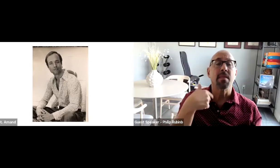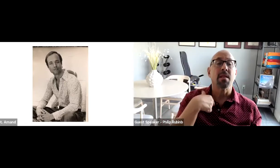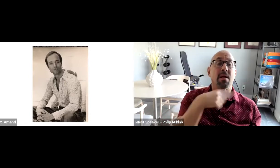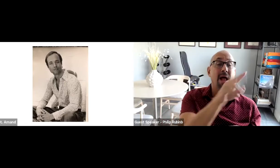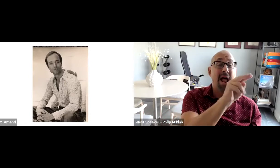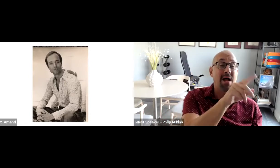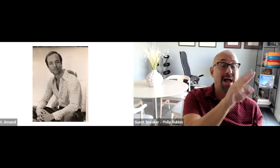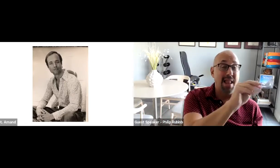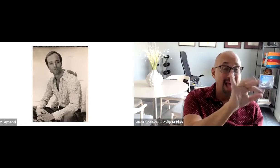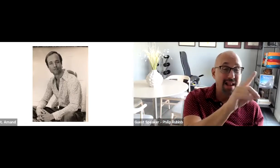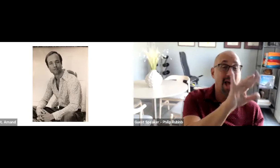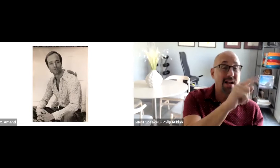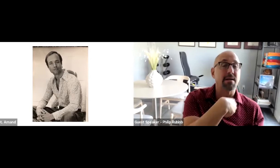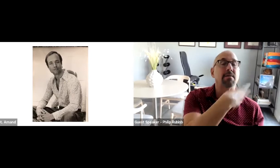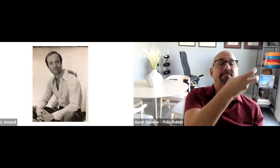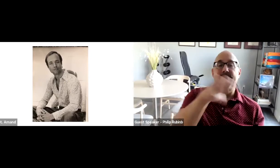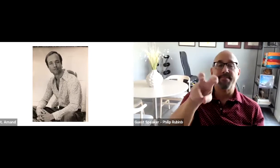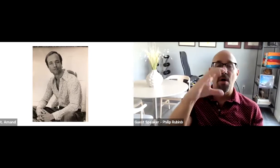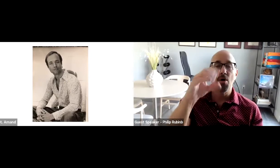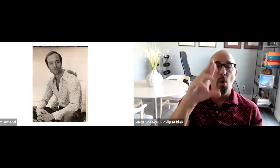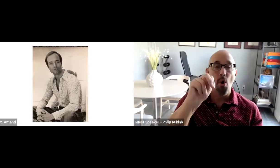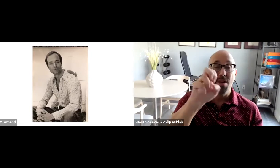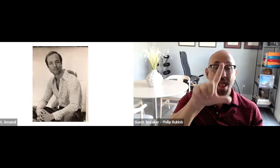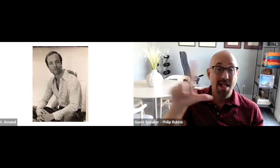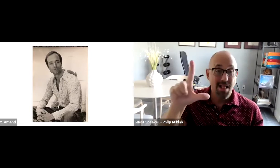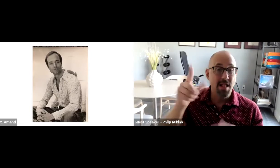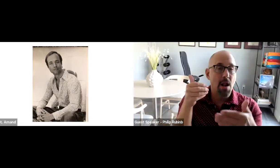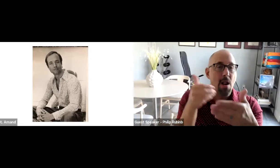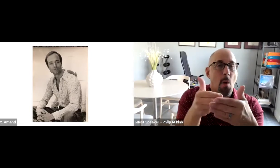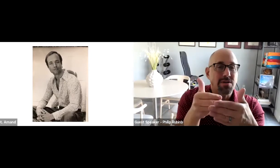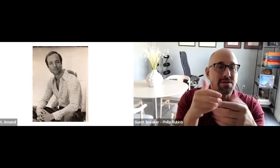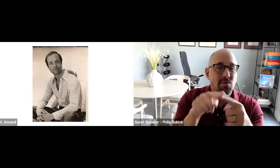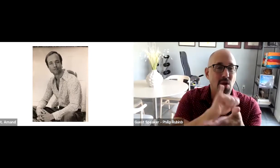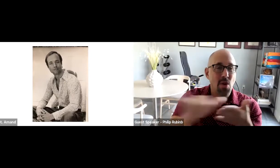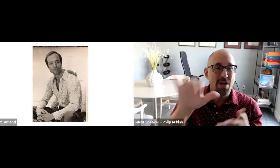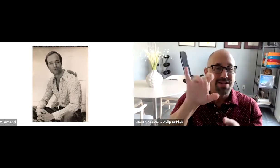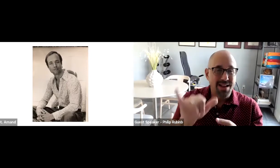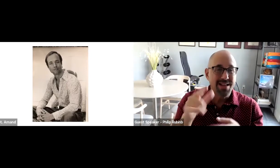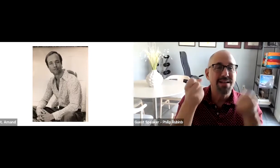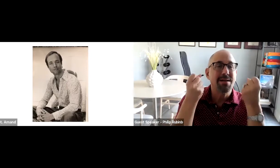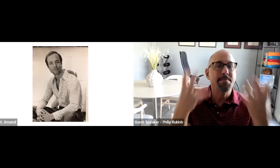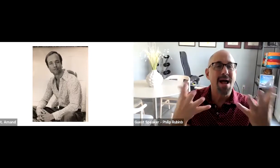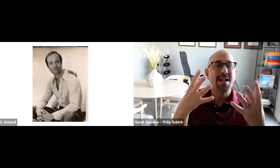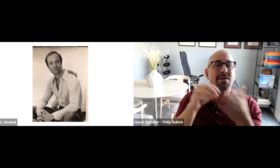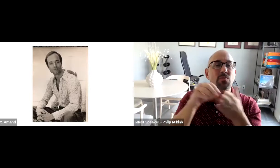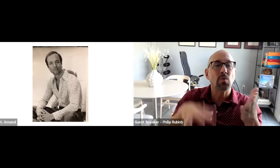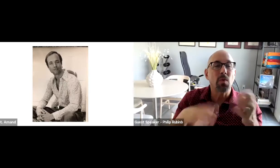And when I was done with NTID, I transferred to Cornell University,